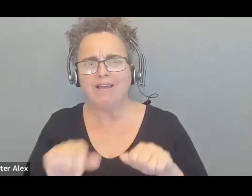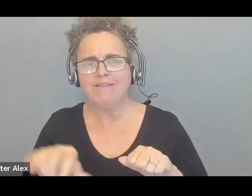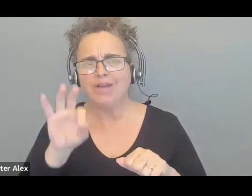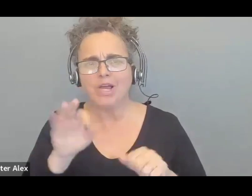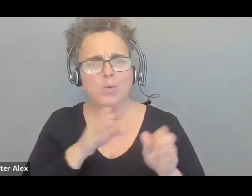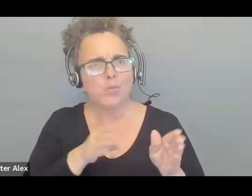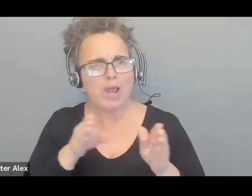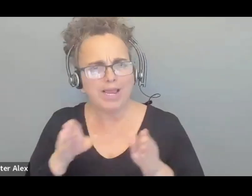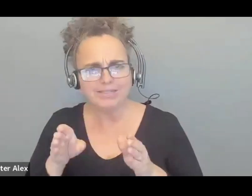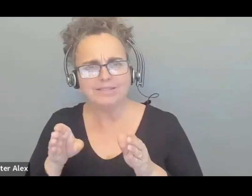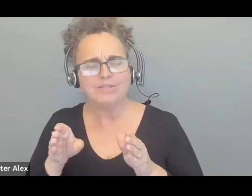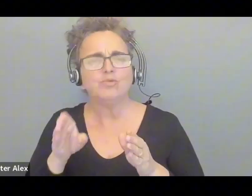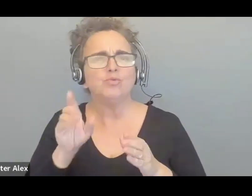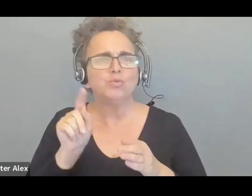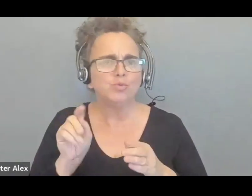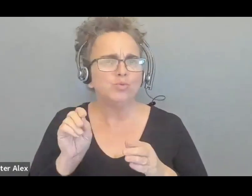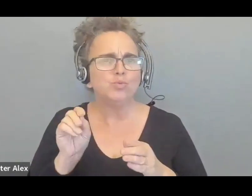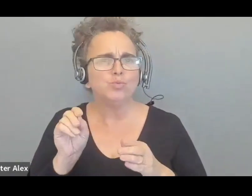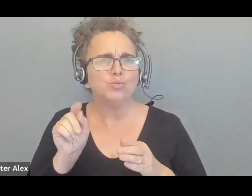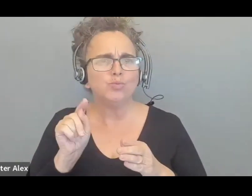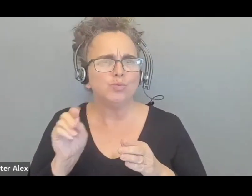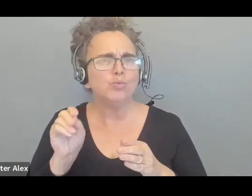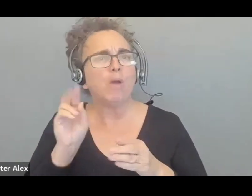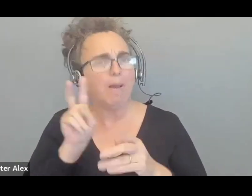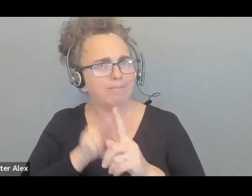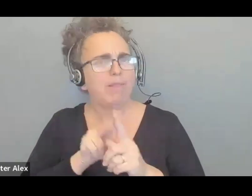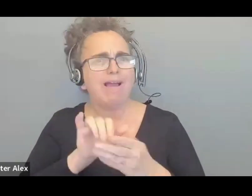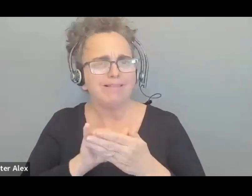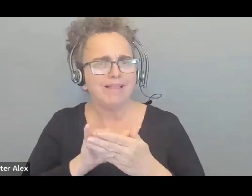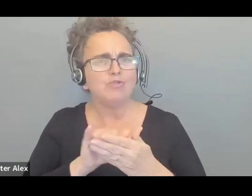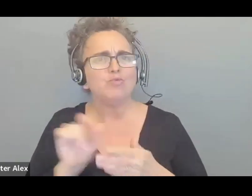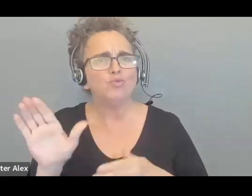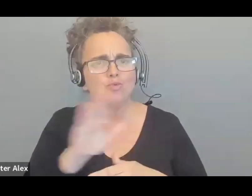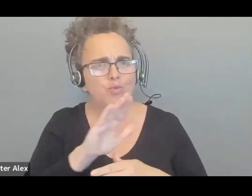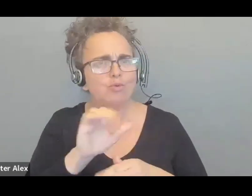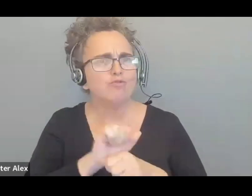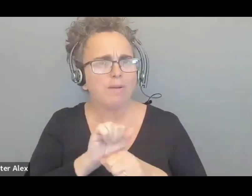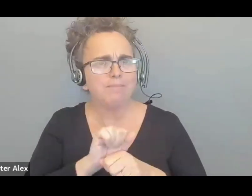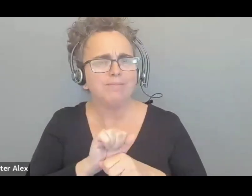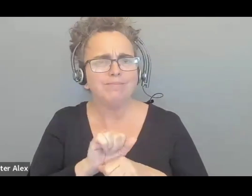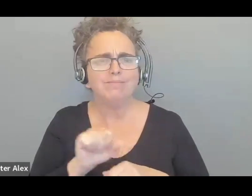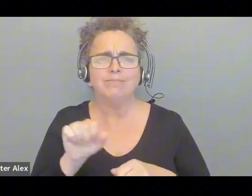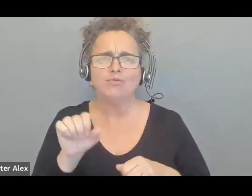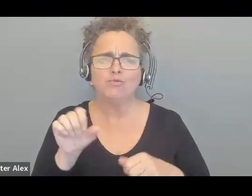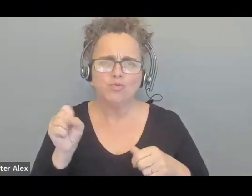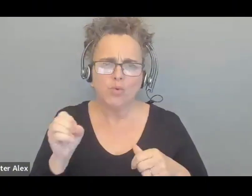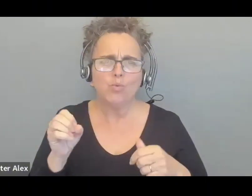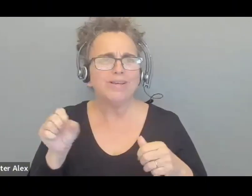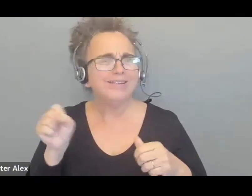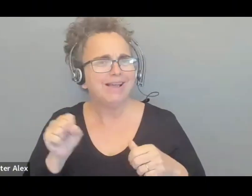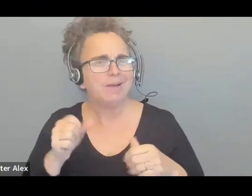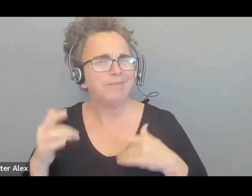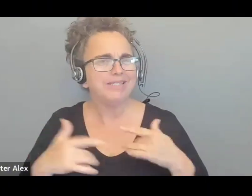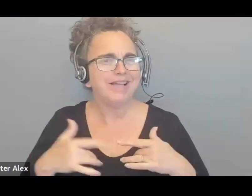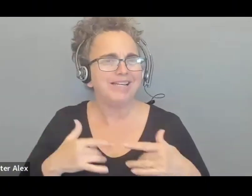to apply that to your job. So yeah, I'm excited to share more about that.